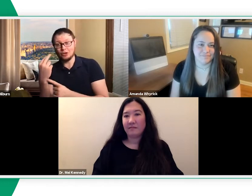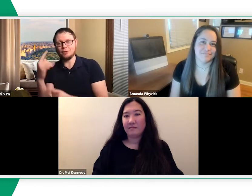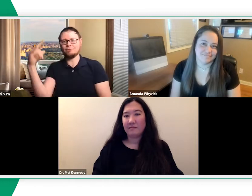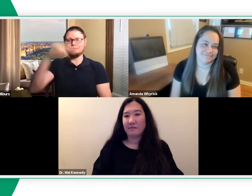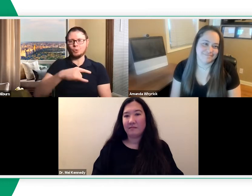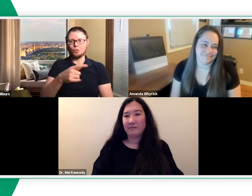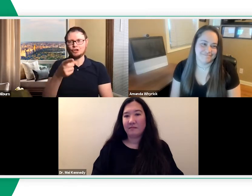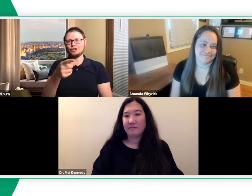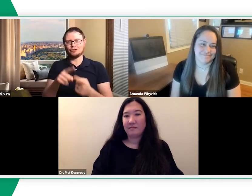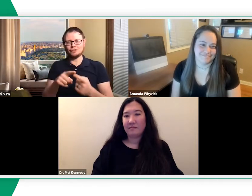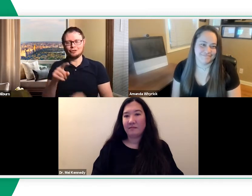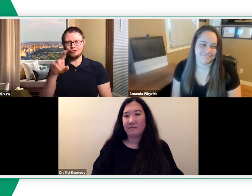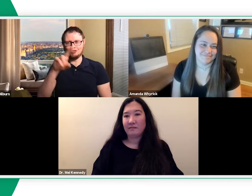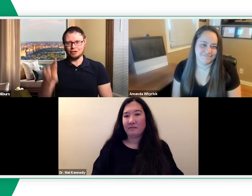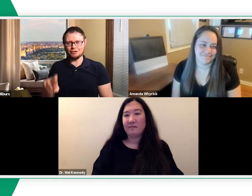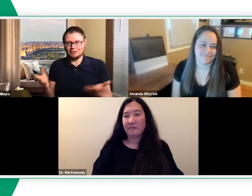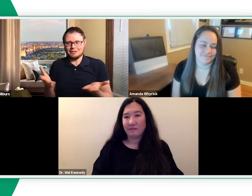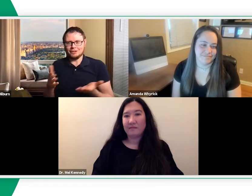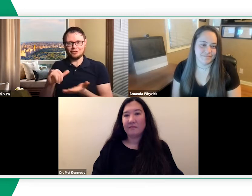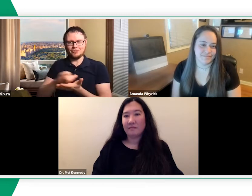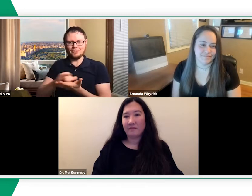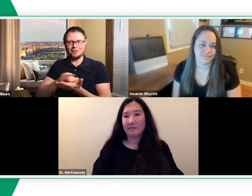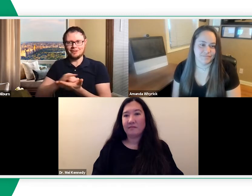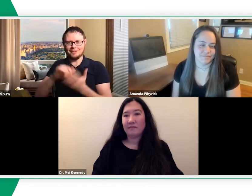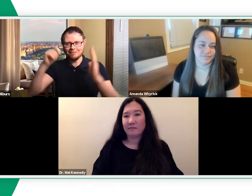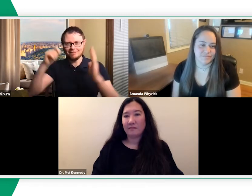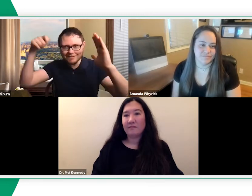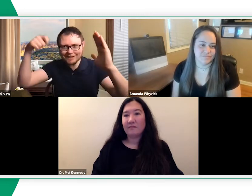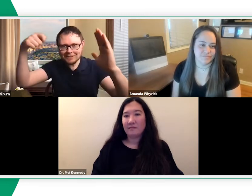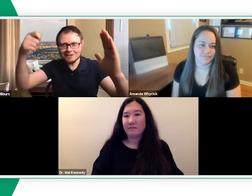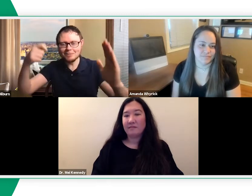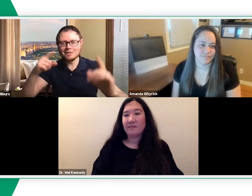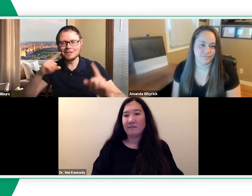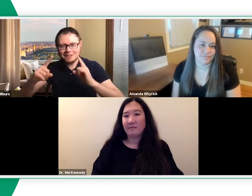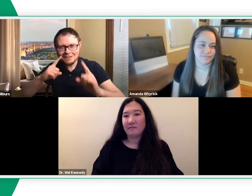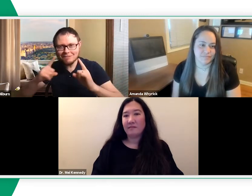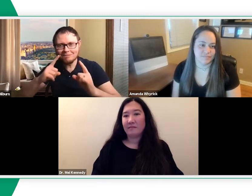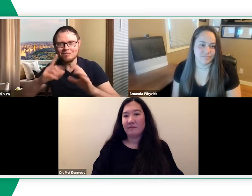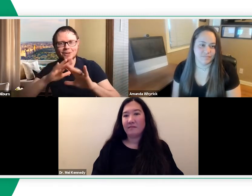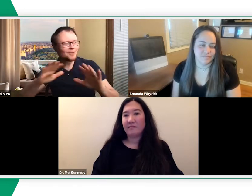tonight. And 2 years ago we actually flew to Rochester here in New York and filmed,